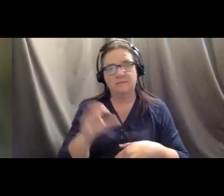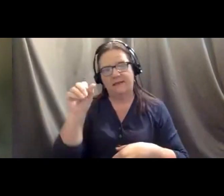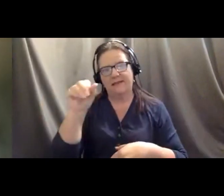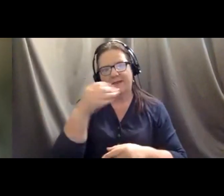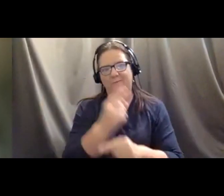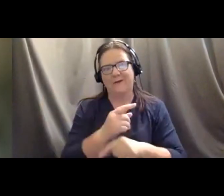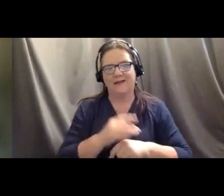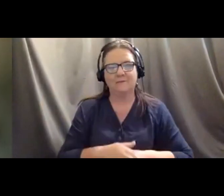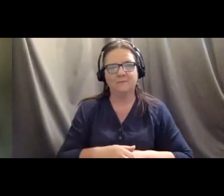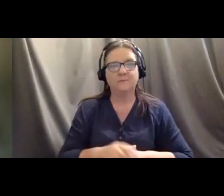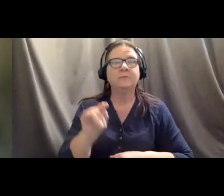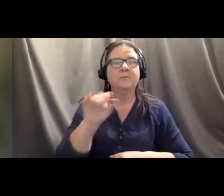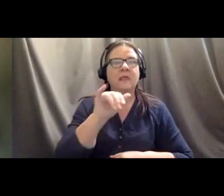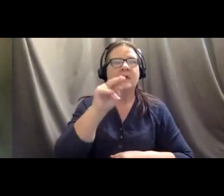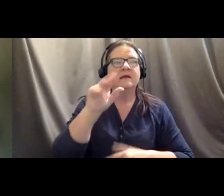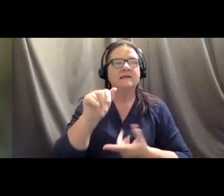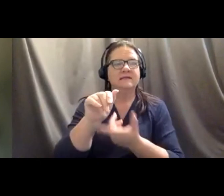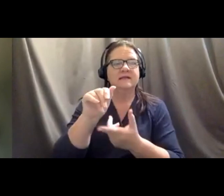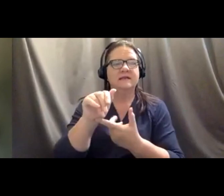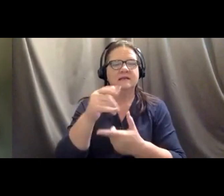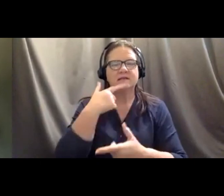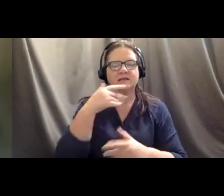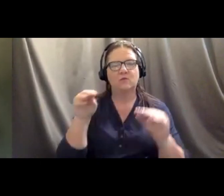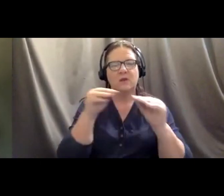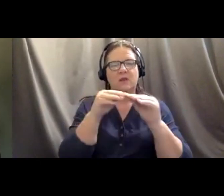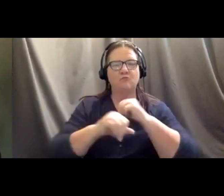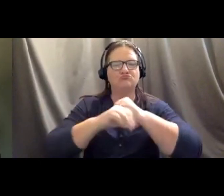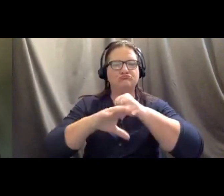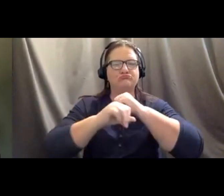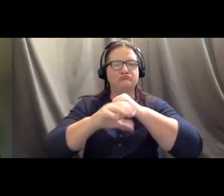And Tina mentioned more advertising especially diverse languages.